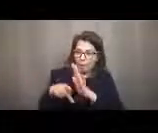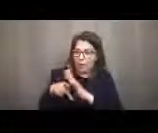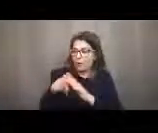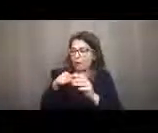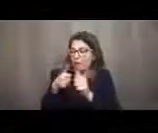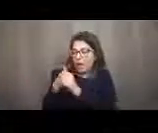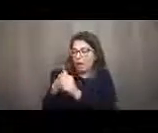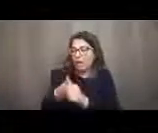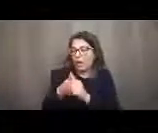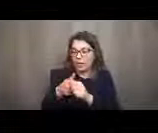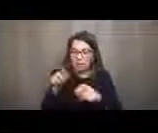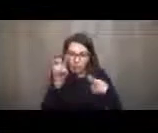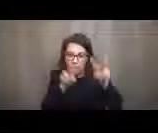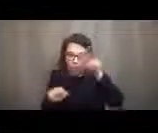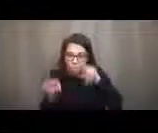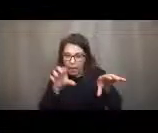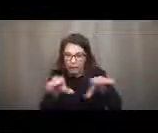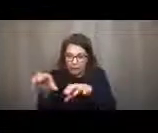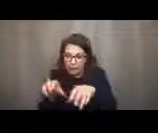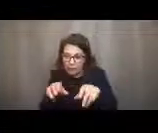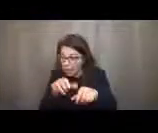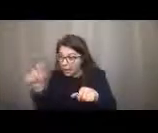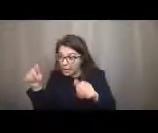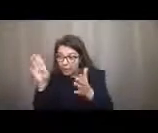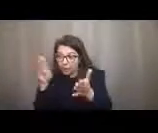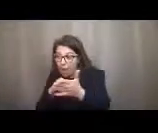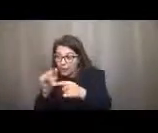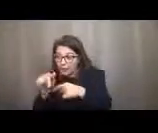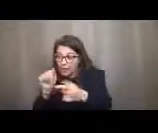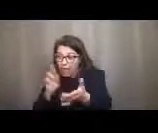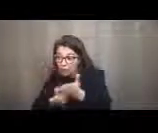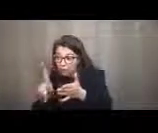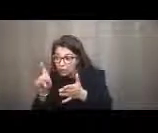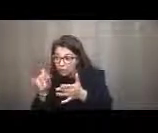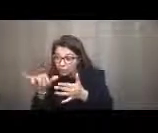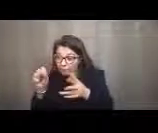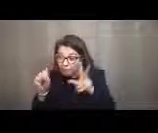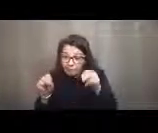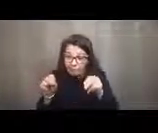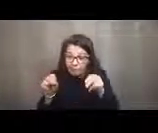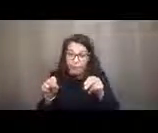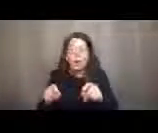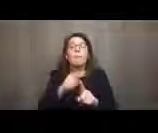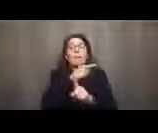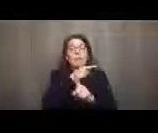to determine bias in the research. The regulation also indicates